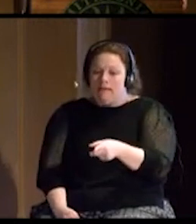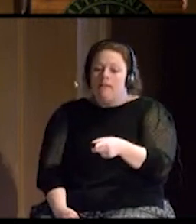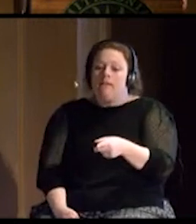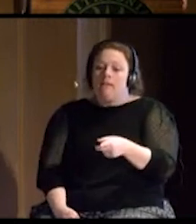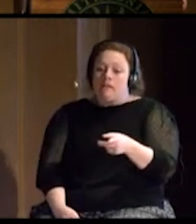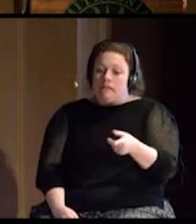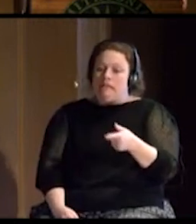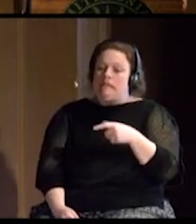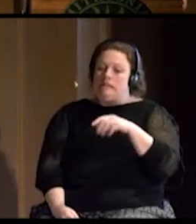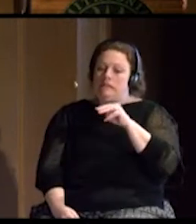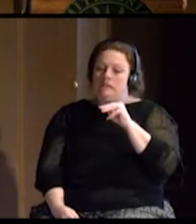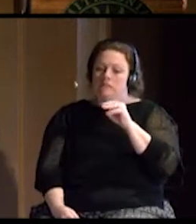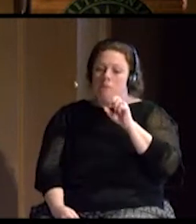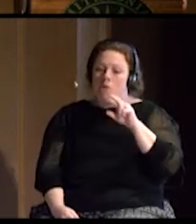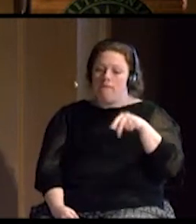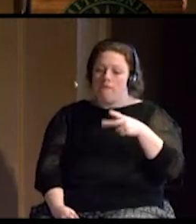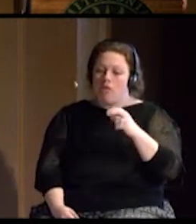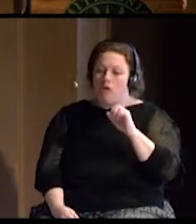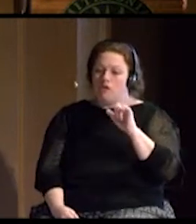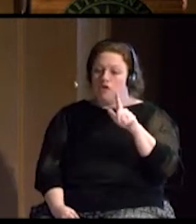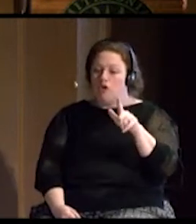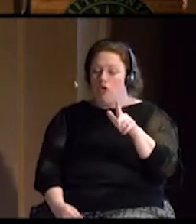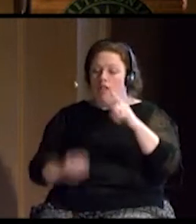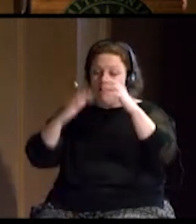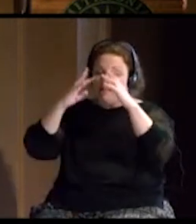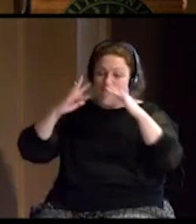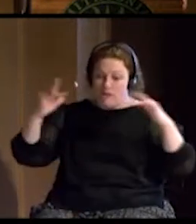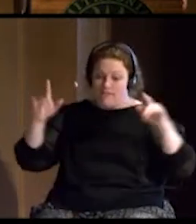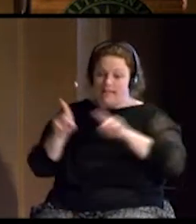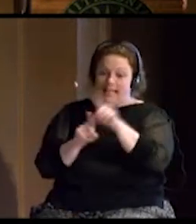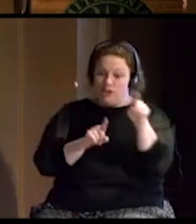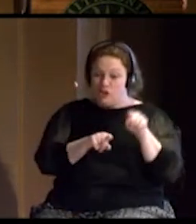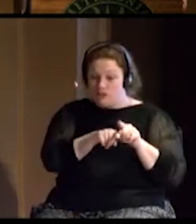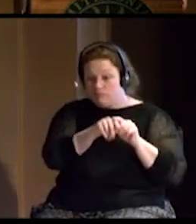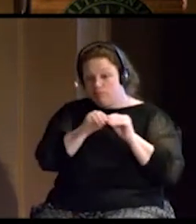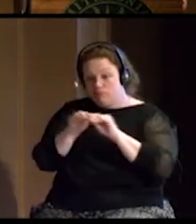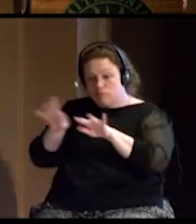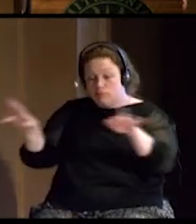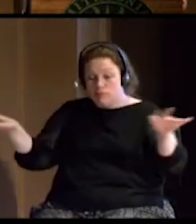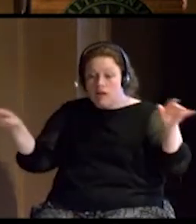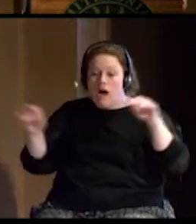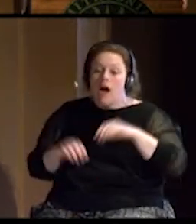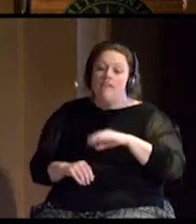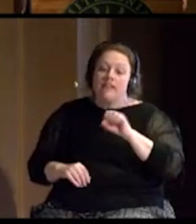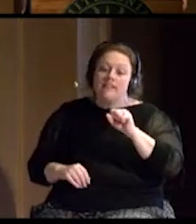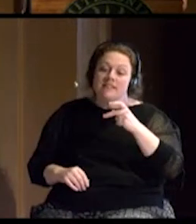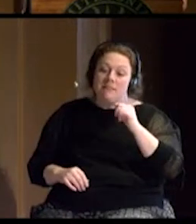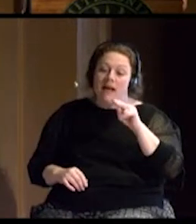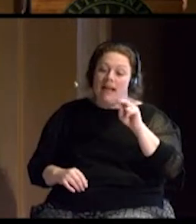of a spiny-finned teleosts in the aftermath of the end-Cretaceous extinction.